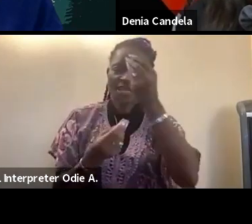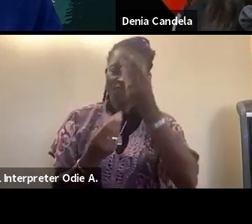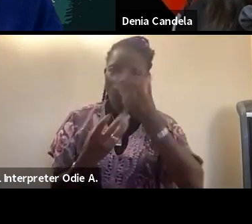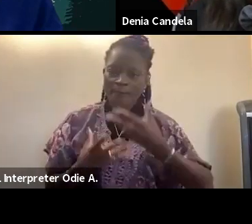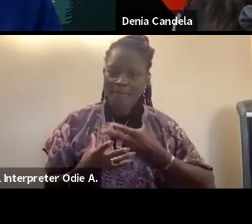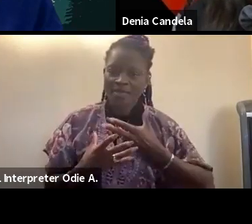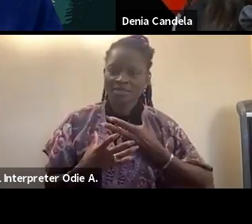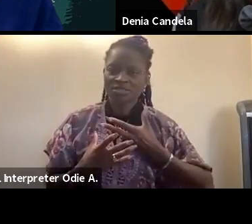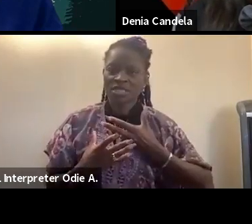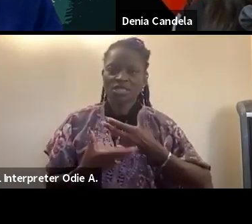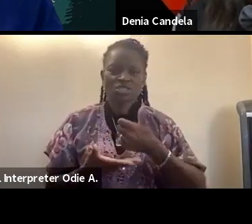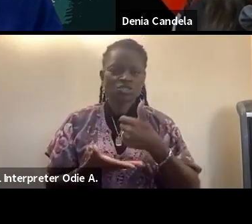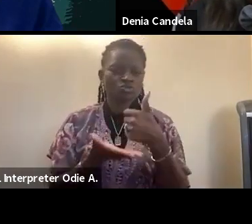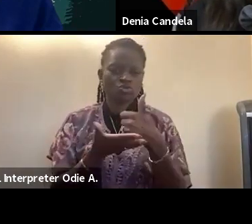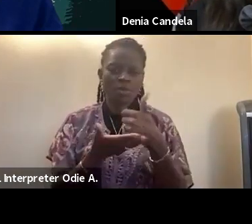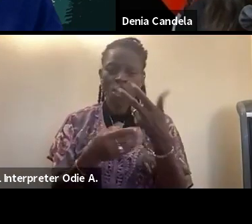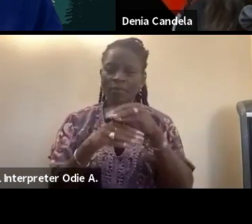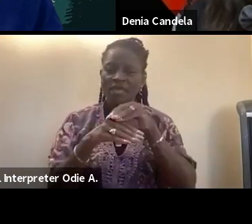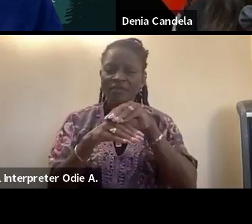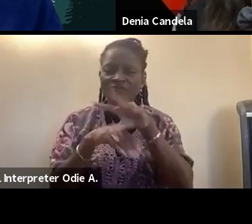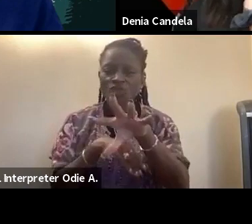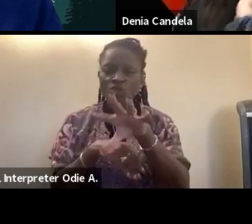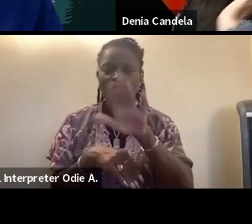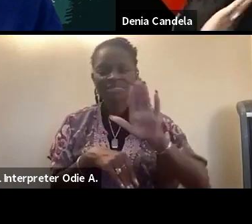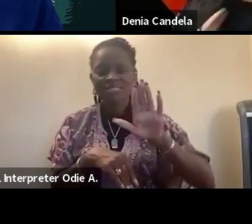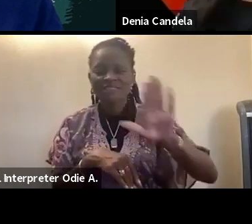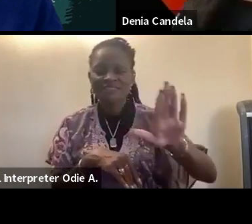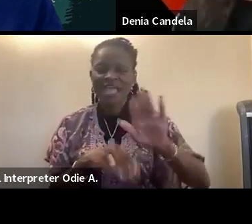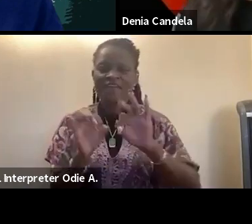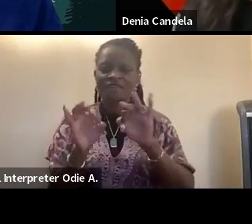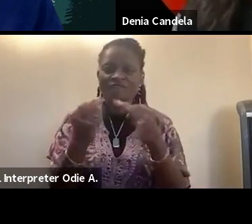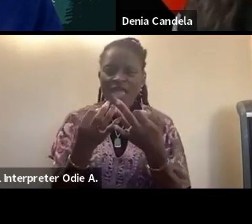influencers in their families and in their peer groups and at school